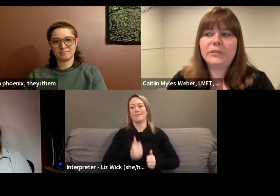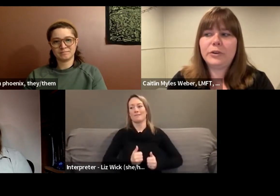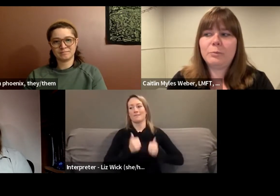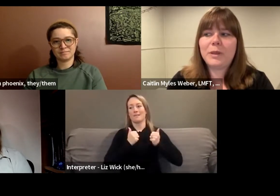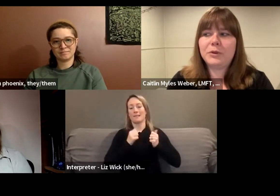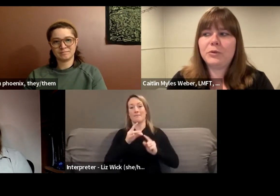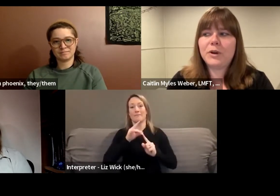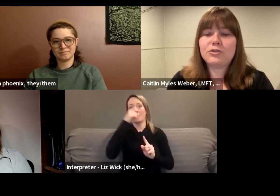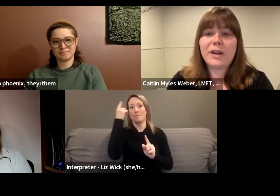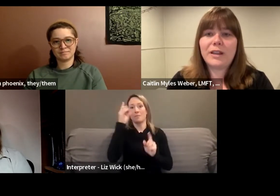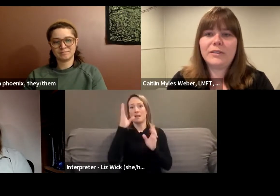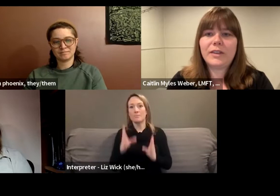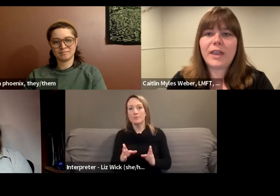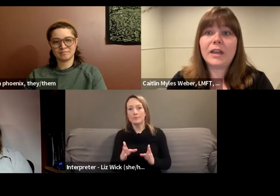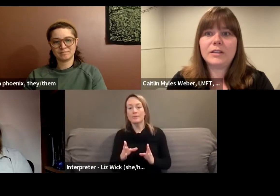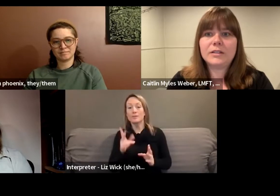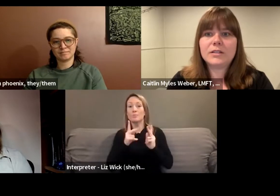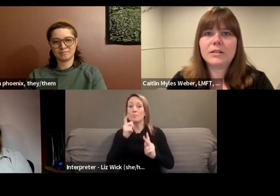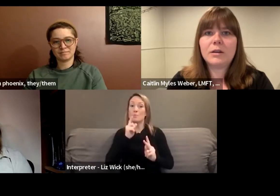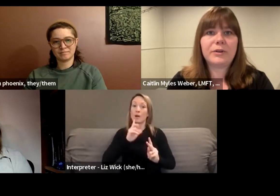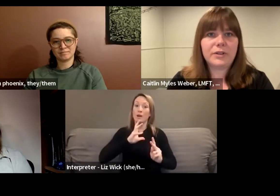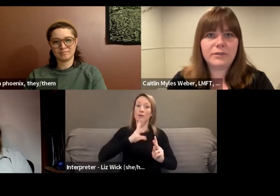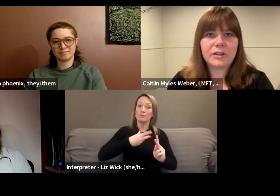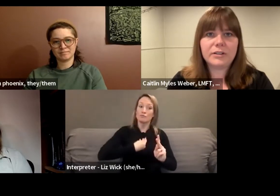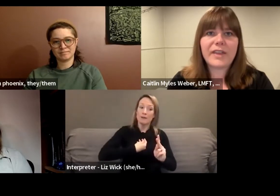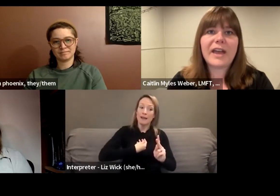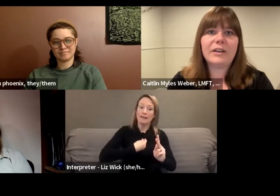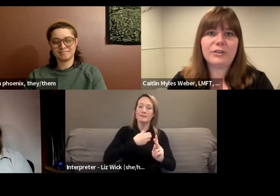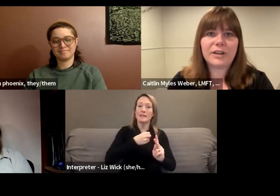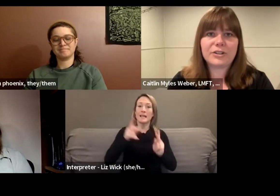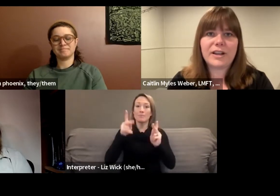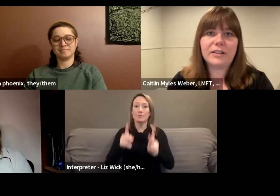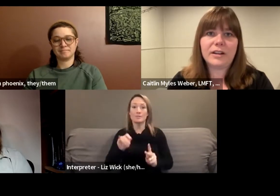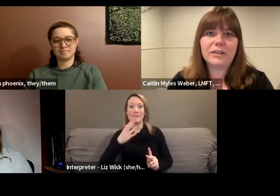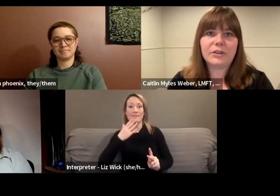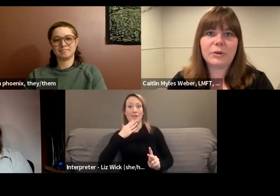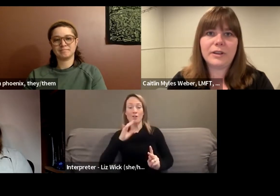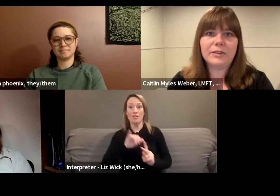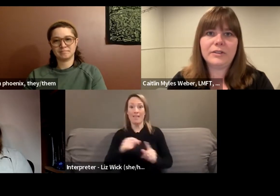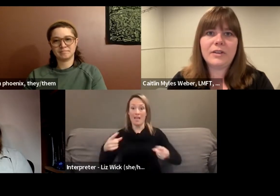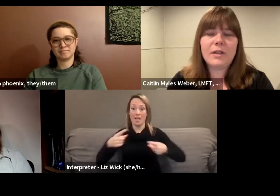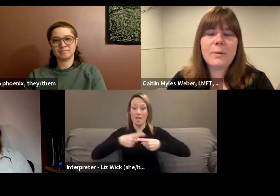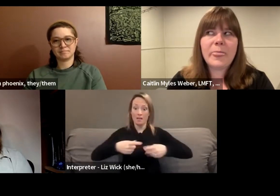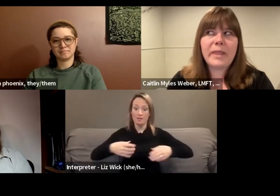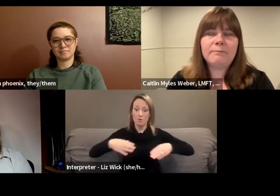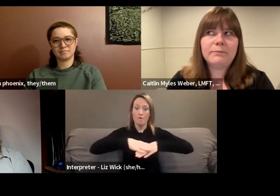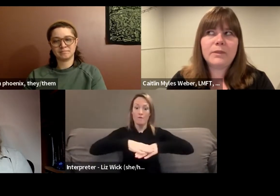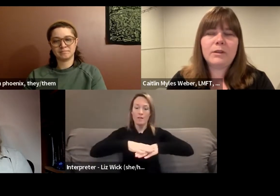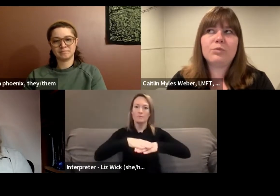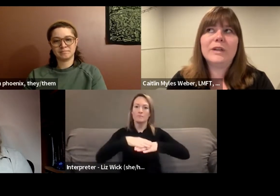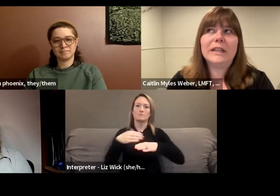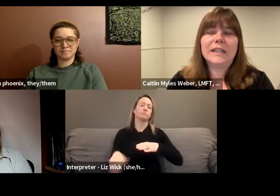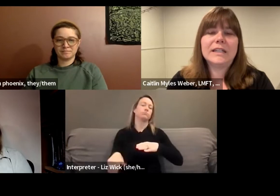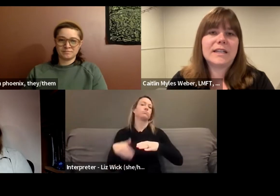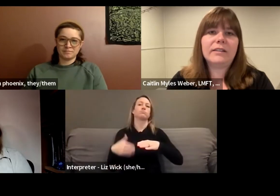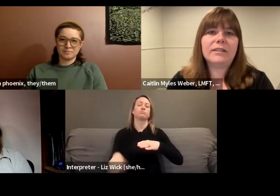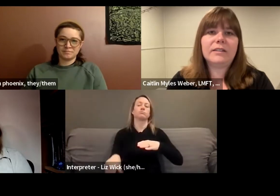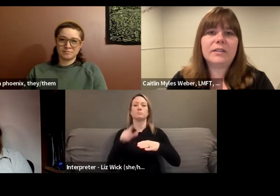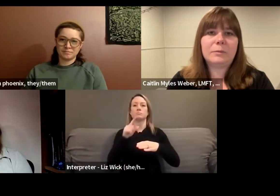And so people who are trans and a person of color, that intersectionality is always really intense,